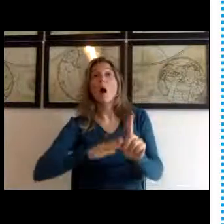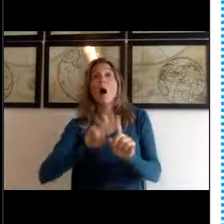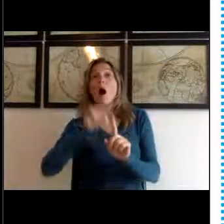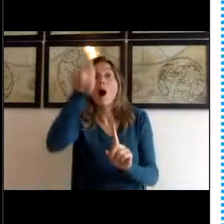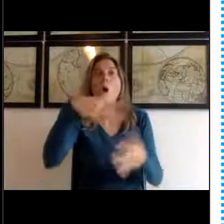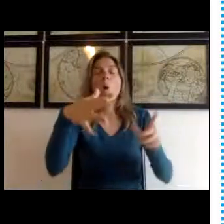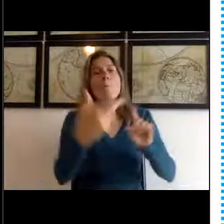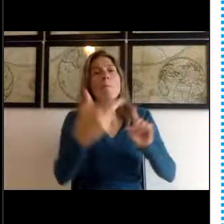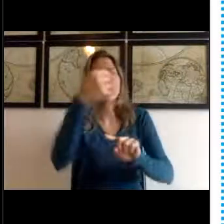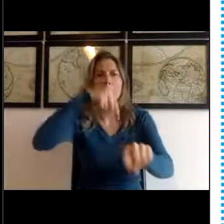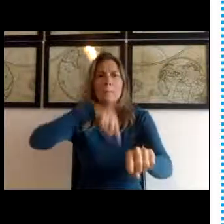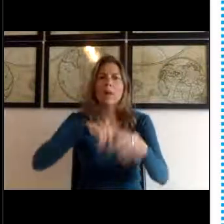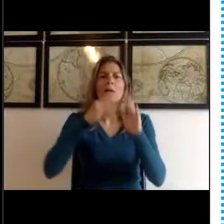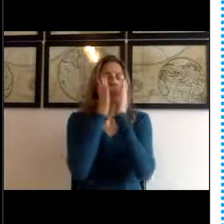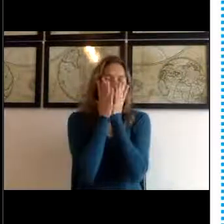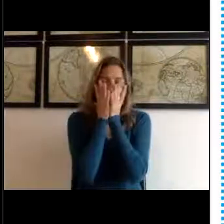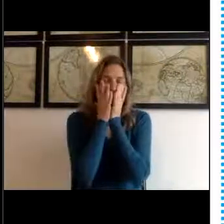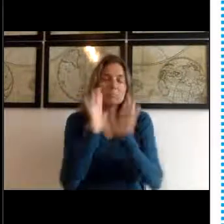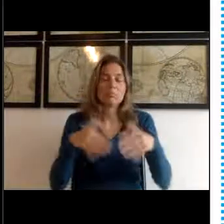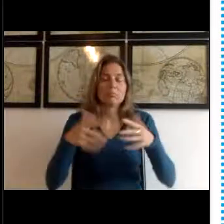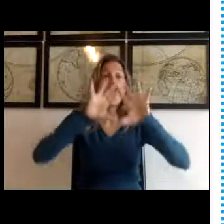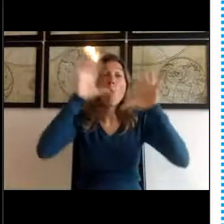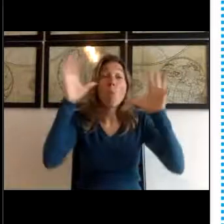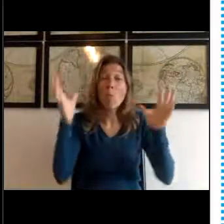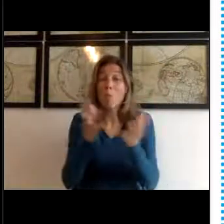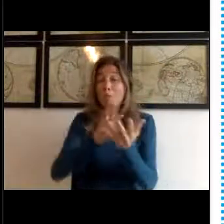The world has changed and everything needs to be revaluated.